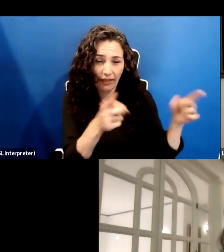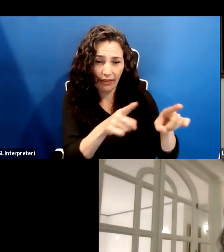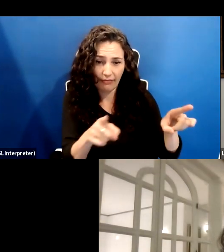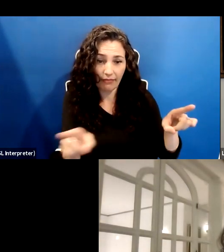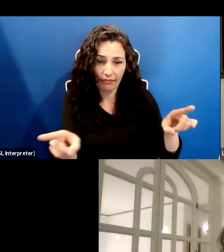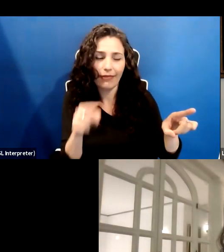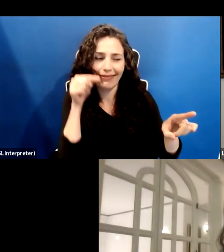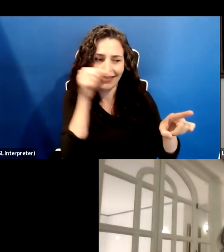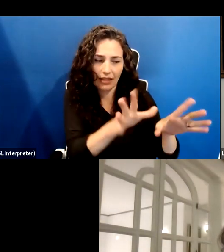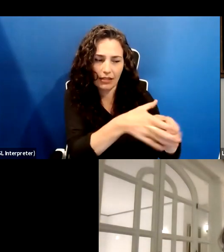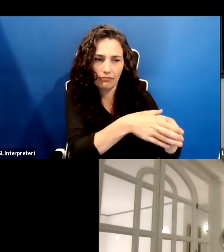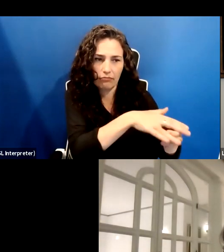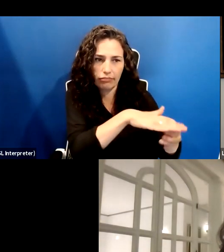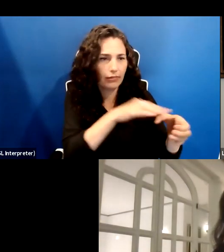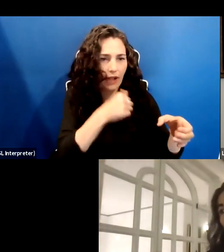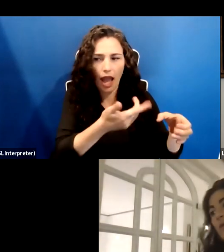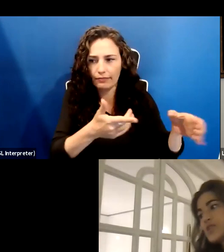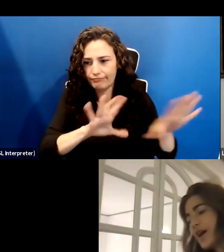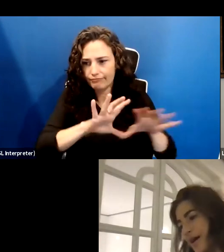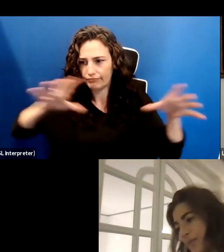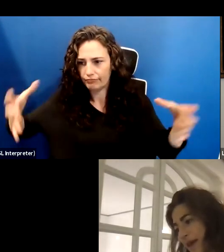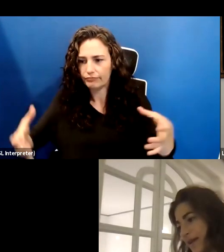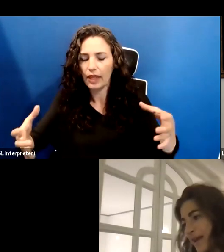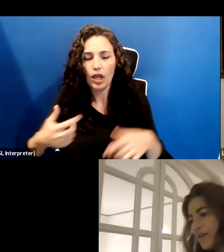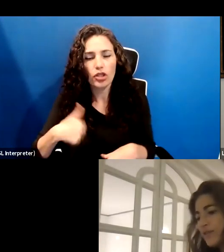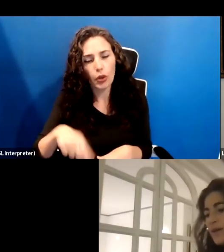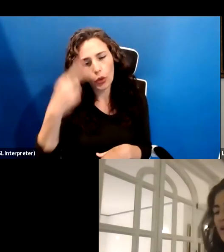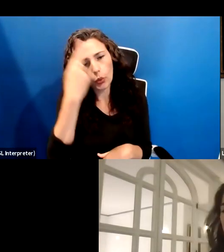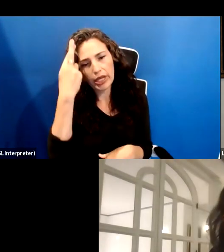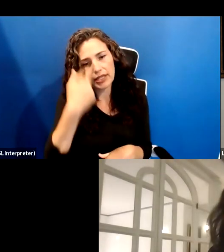the reason why we spent so much time getting there is because